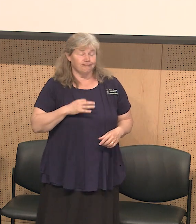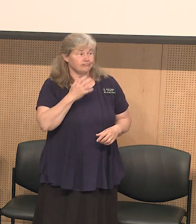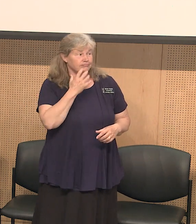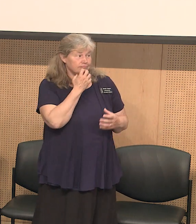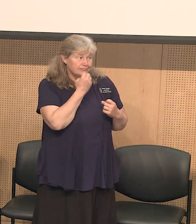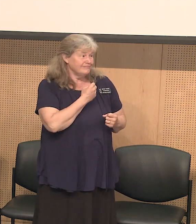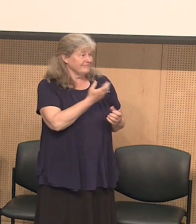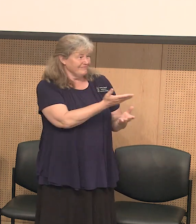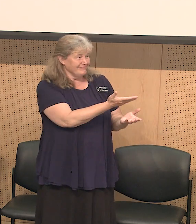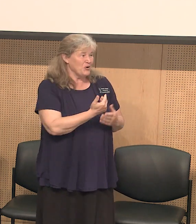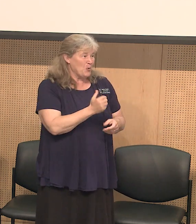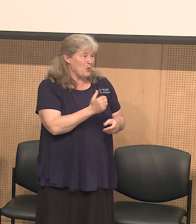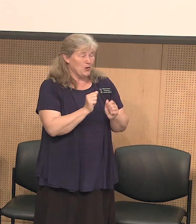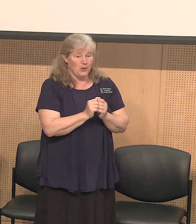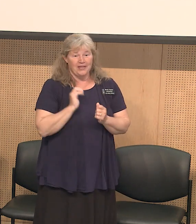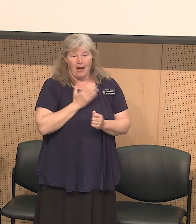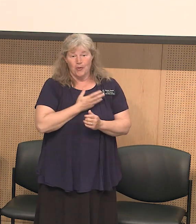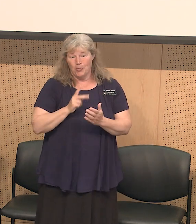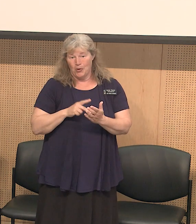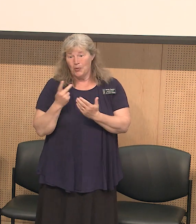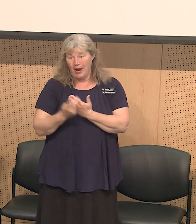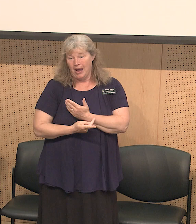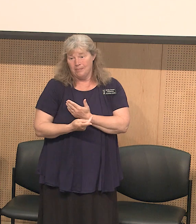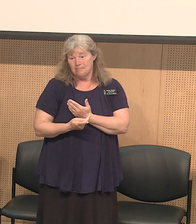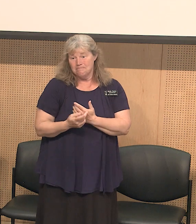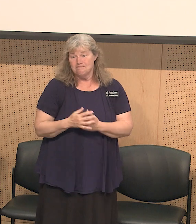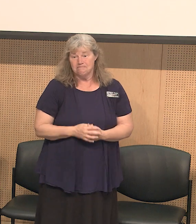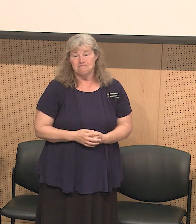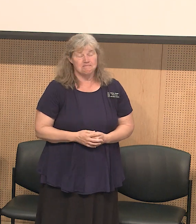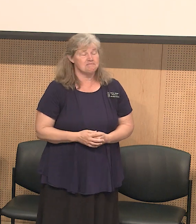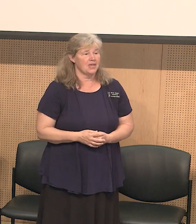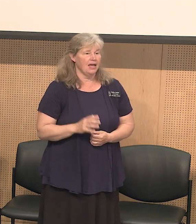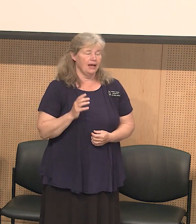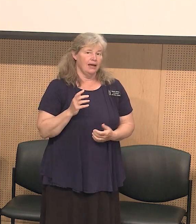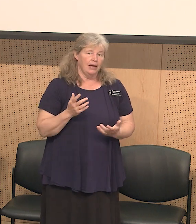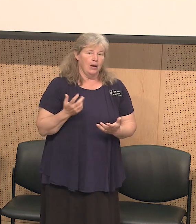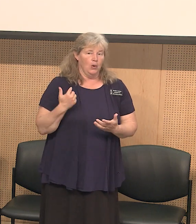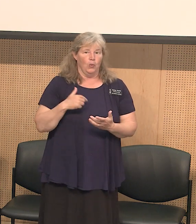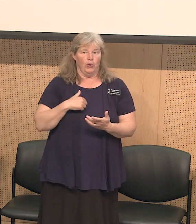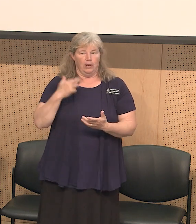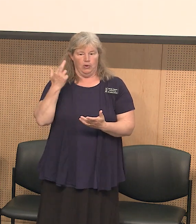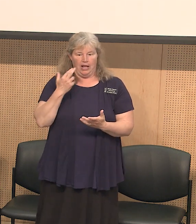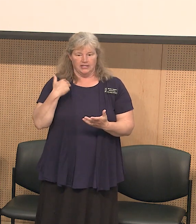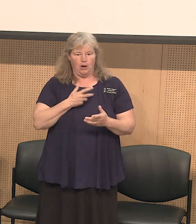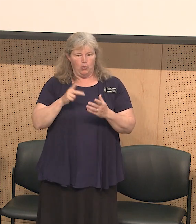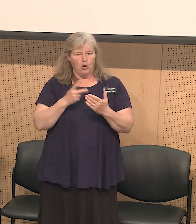the program more accommodating for Deaf and hard of hearing students.